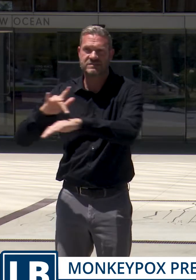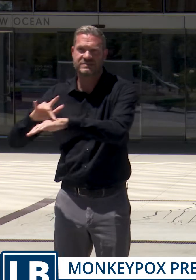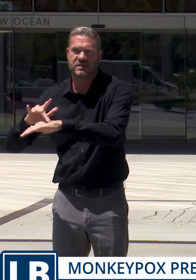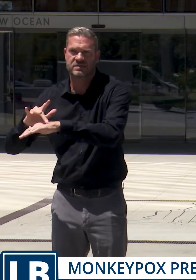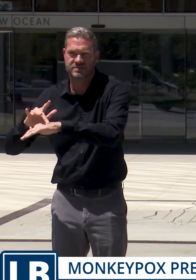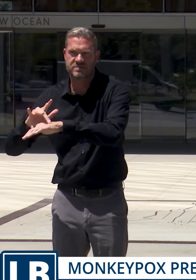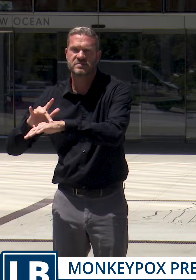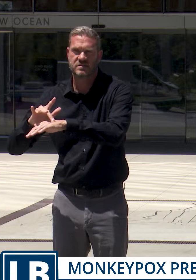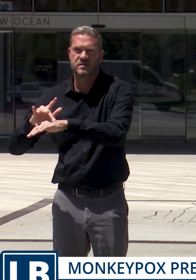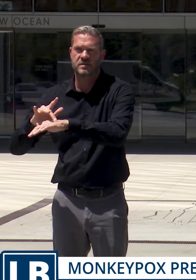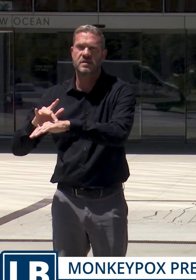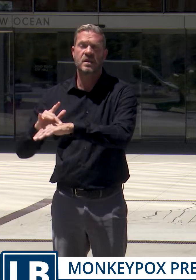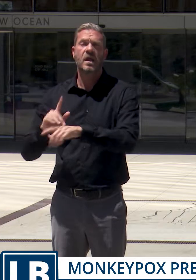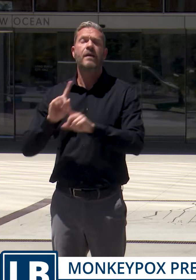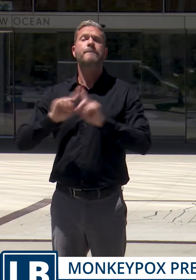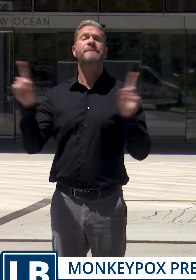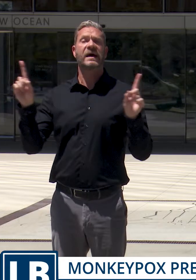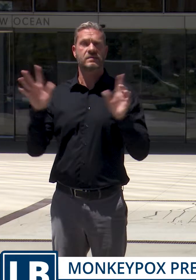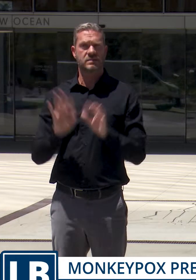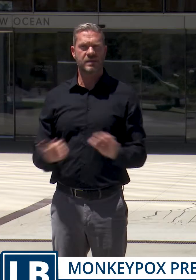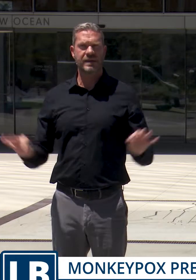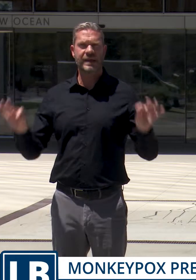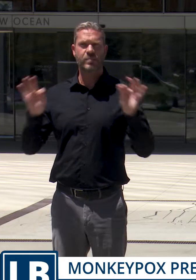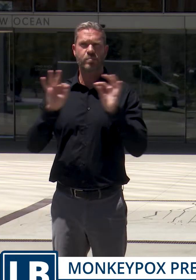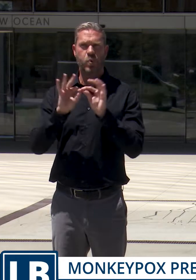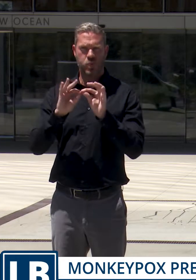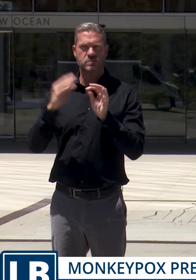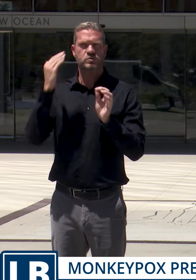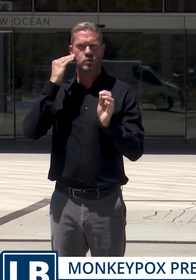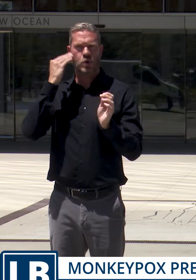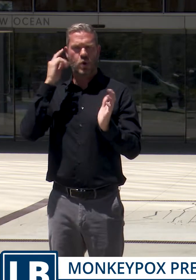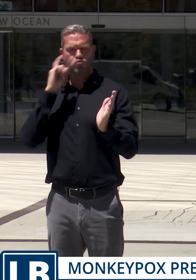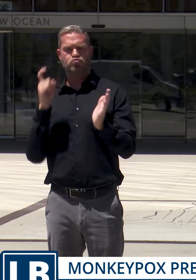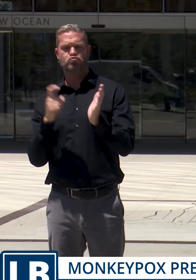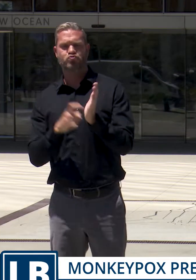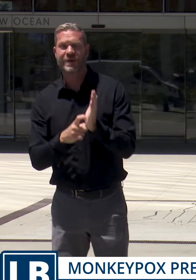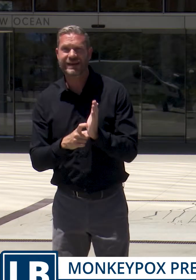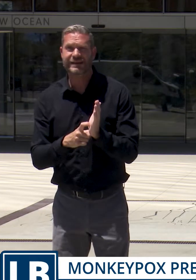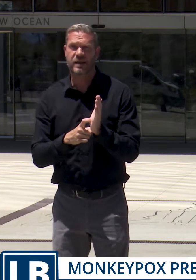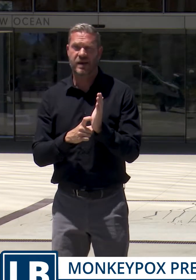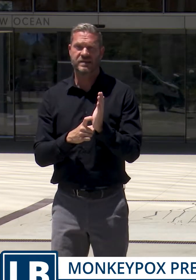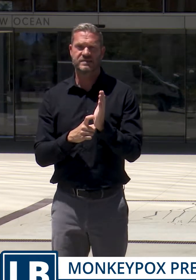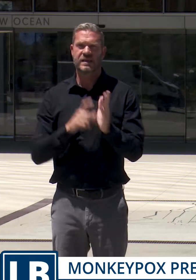and it's important to recognize that many folks that are getting monkey pox are sexually active